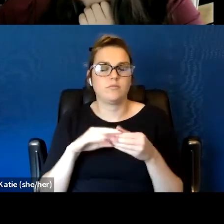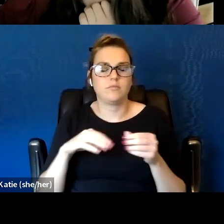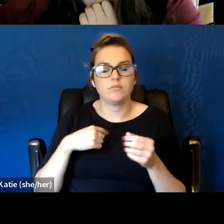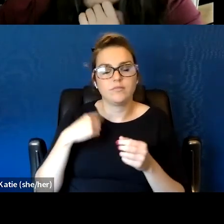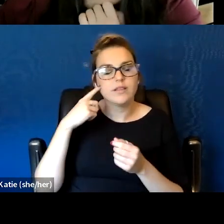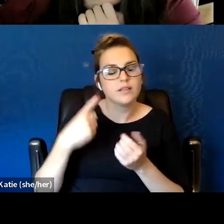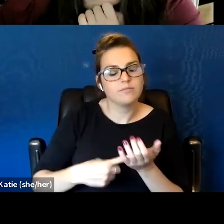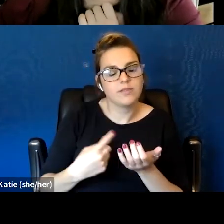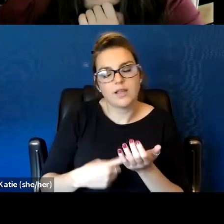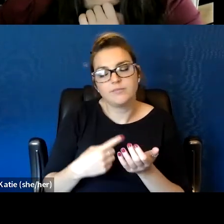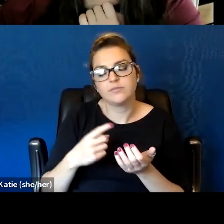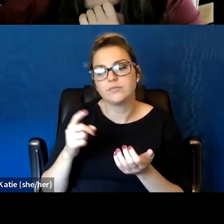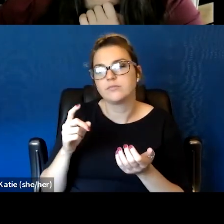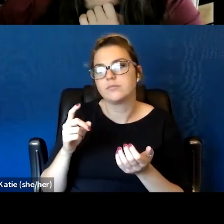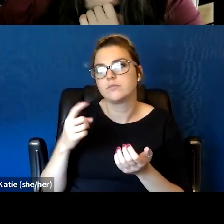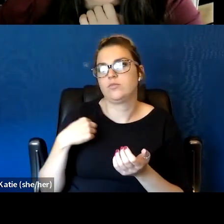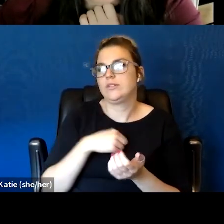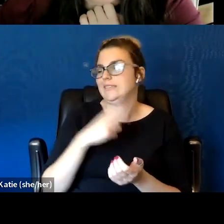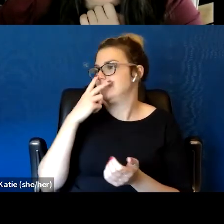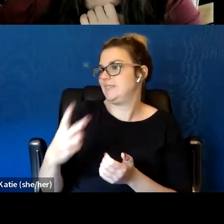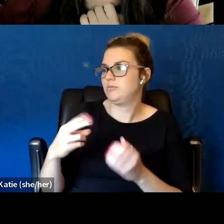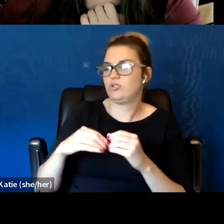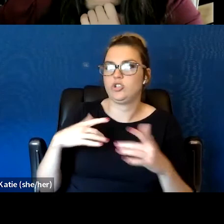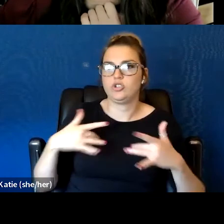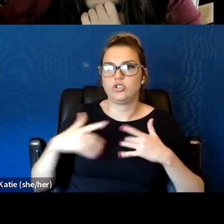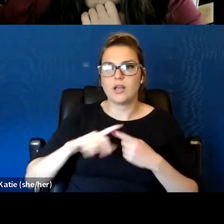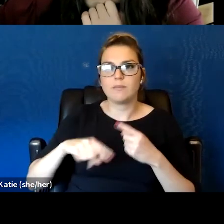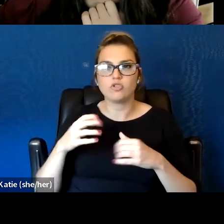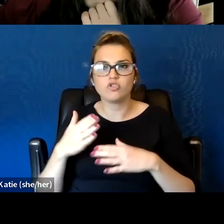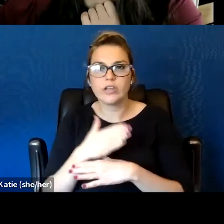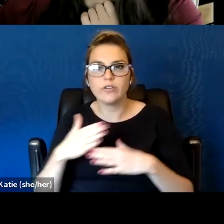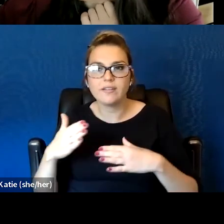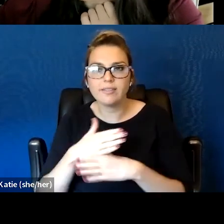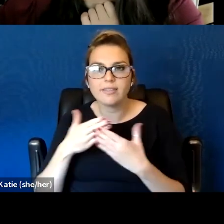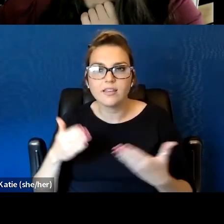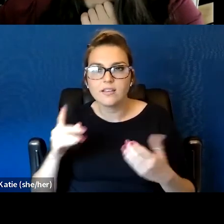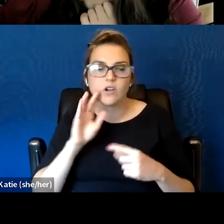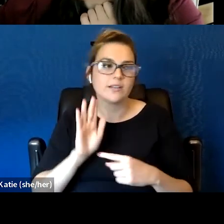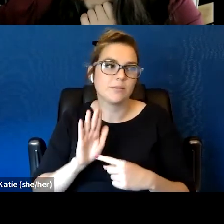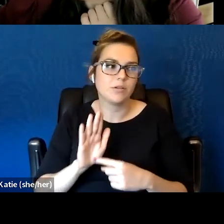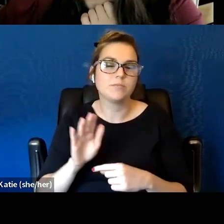where we see like concern about sharing is, you know, potentially sharing of information